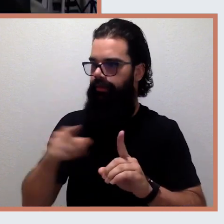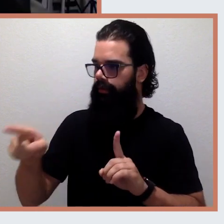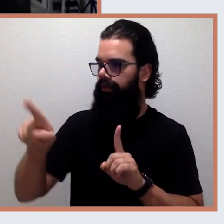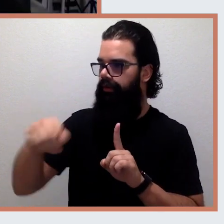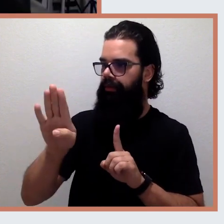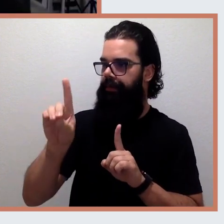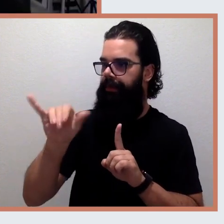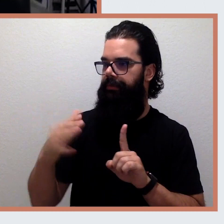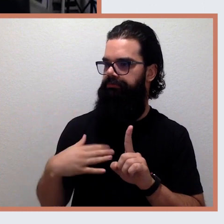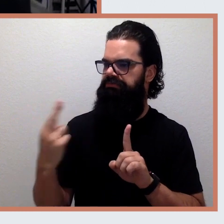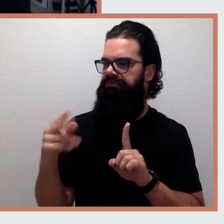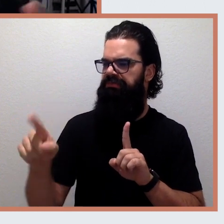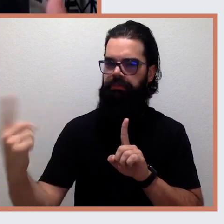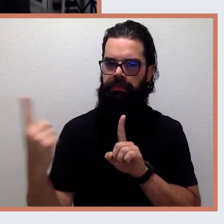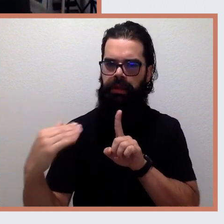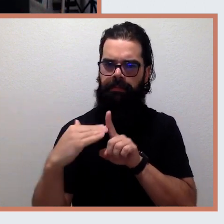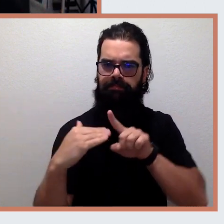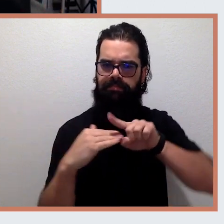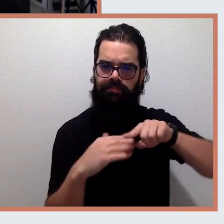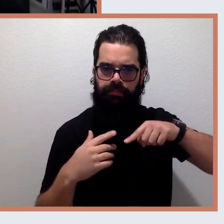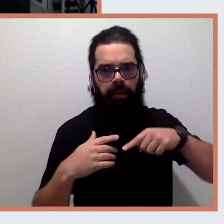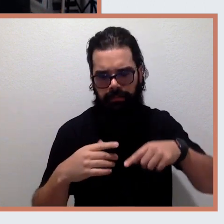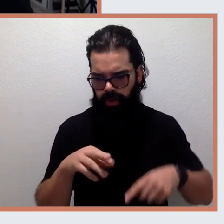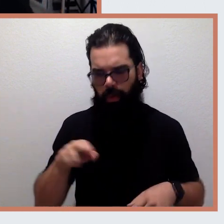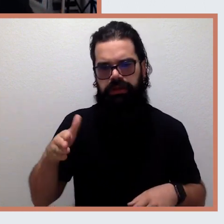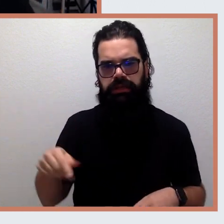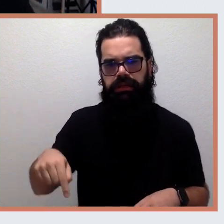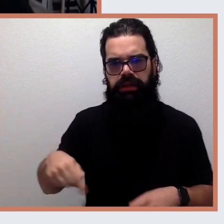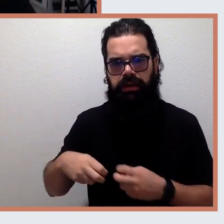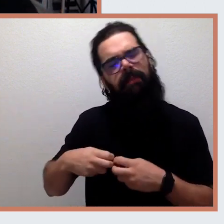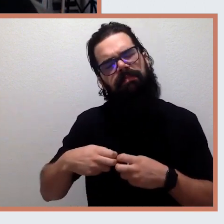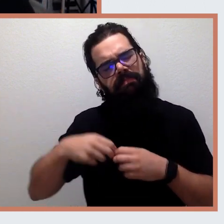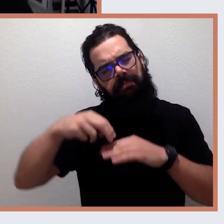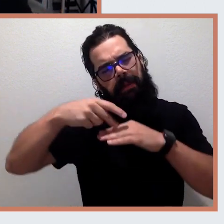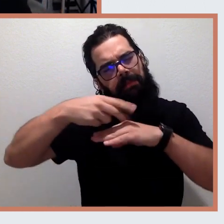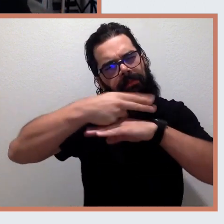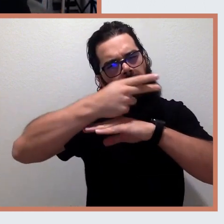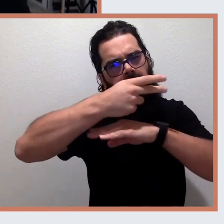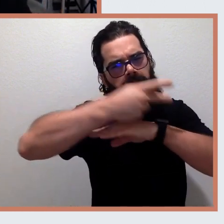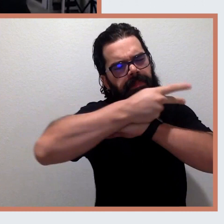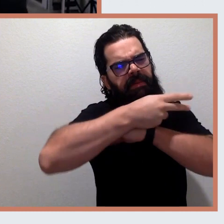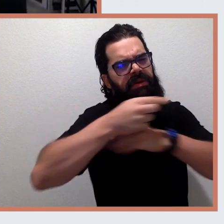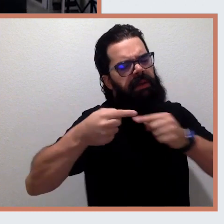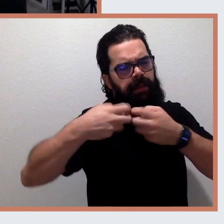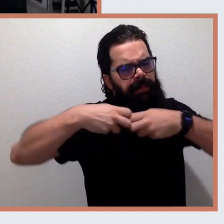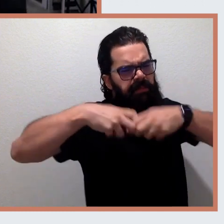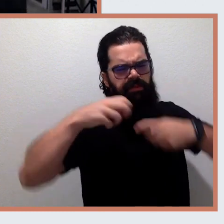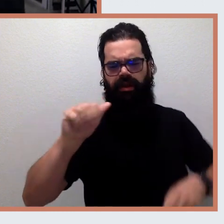Caught the ball, my buddy hit me, my right cleat stuck in the mud and-- [clicking]